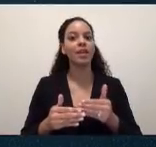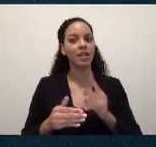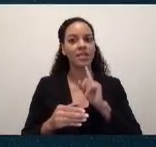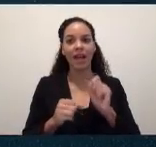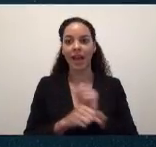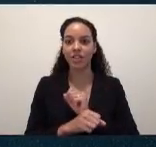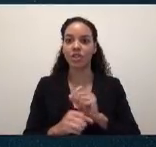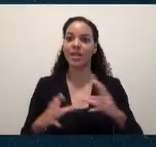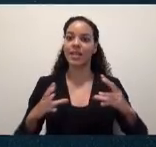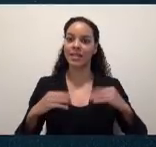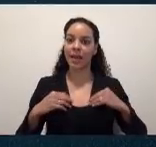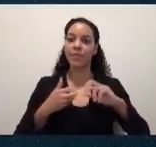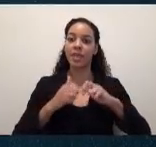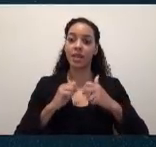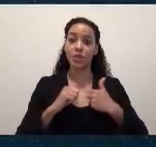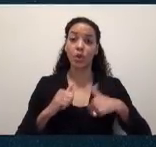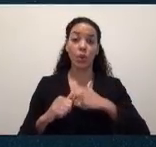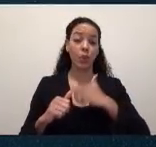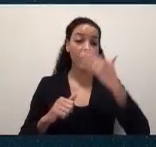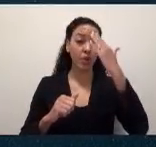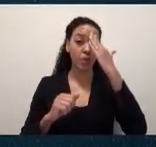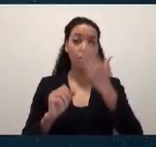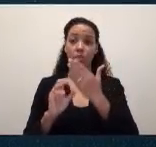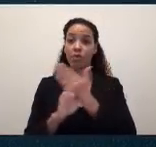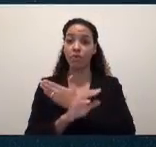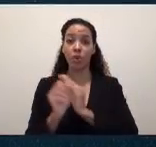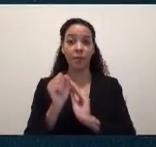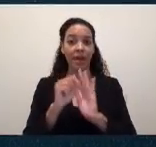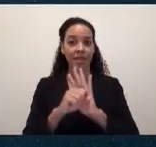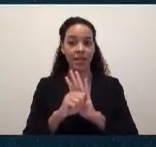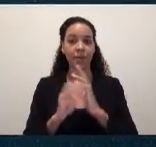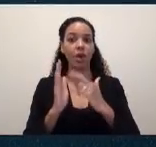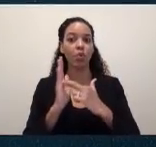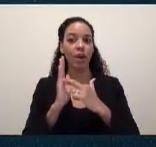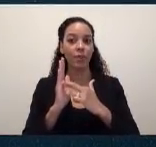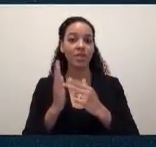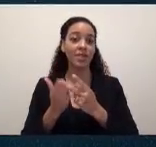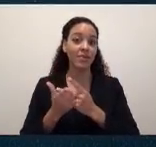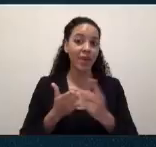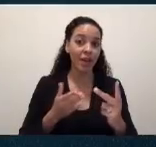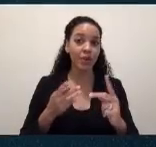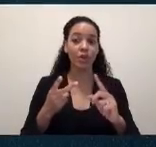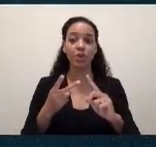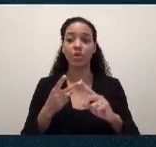even before the pandemic represent the failures and the fissures and the fractures in our system.